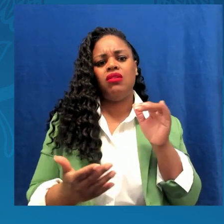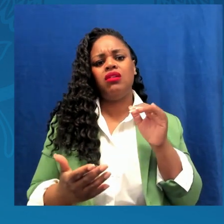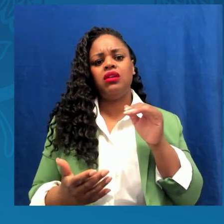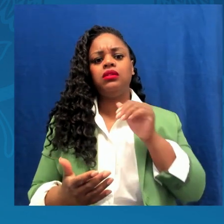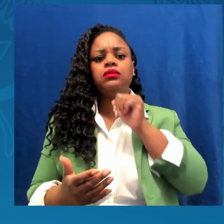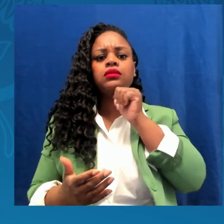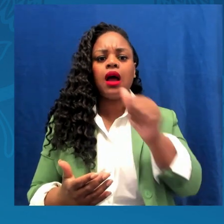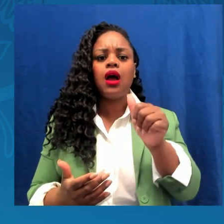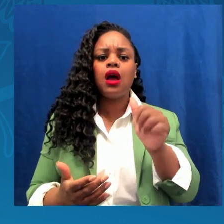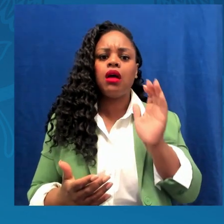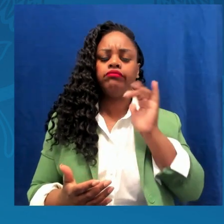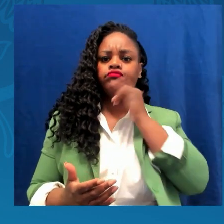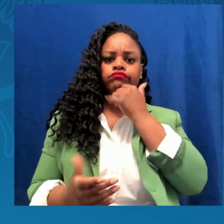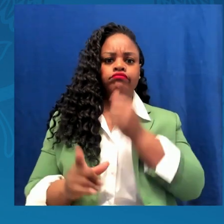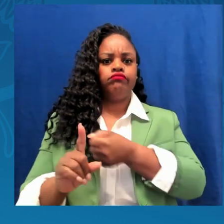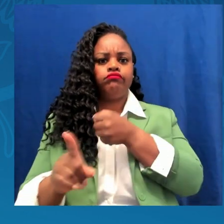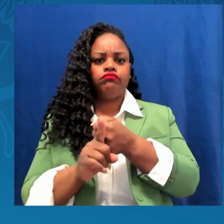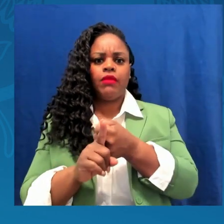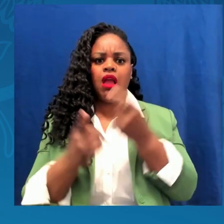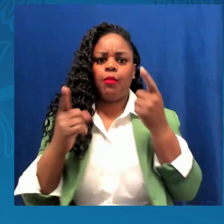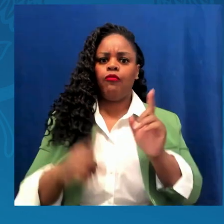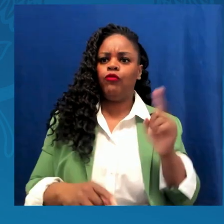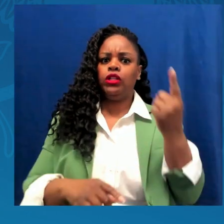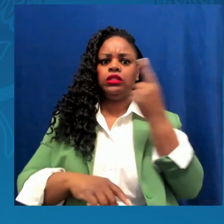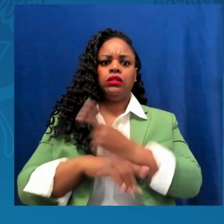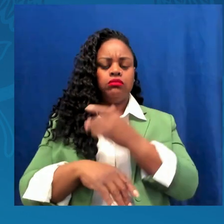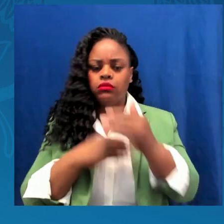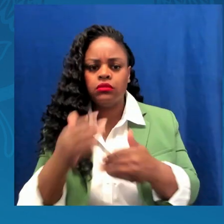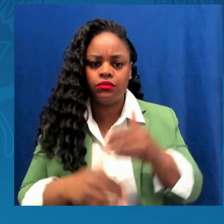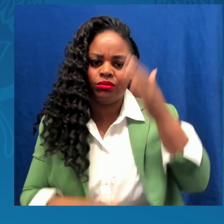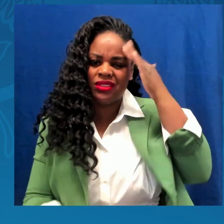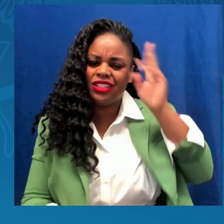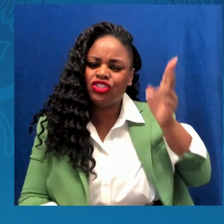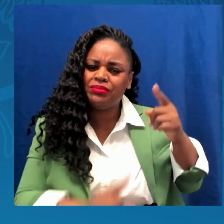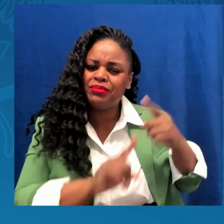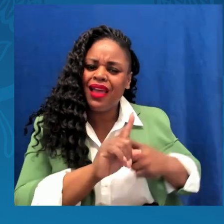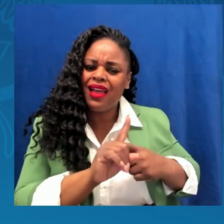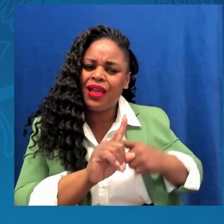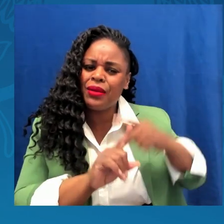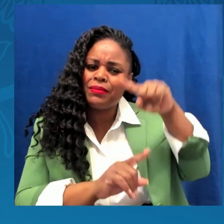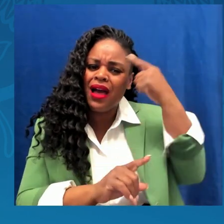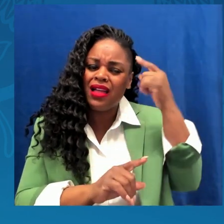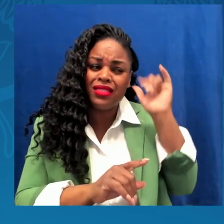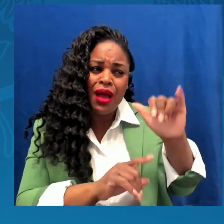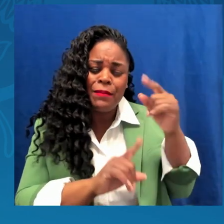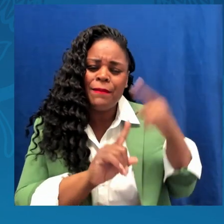occurred on the first day of Black History Month, a month reserved for celebrating black excellence and achievement.